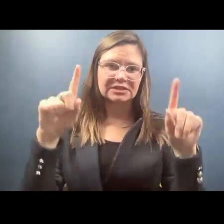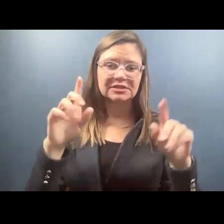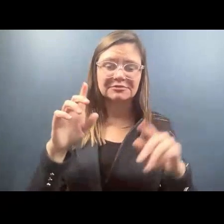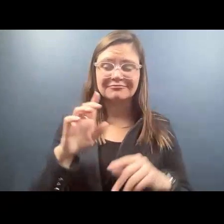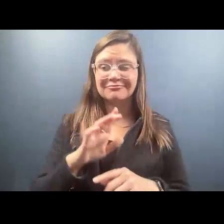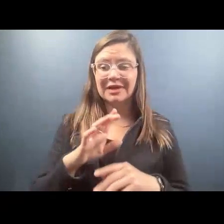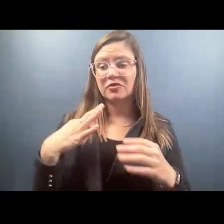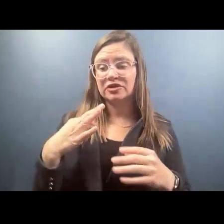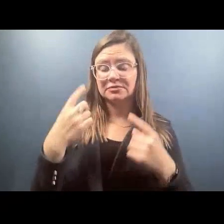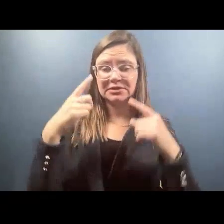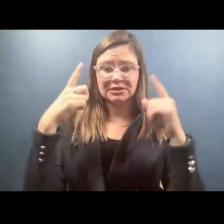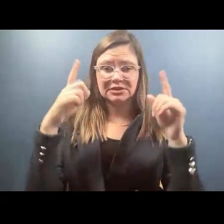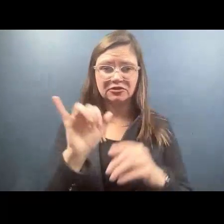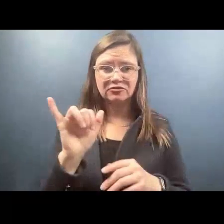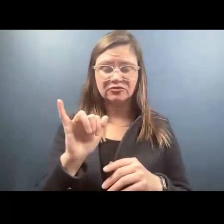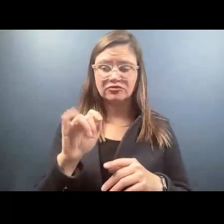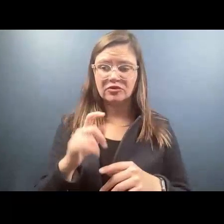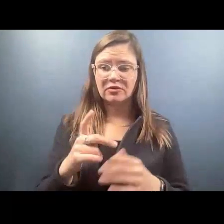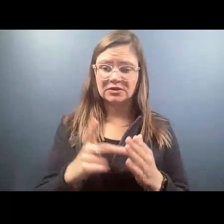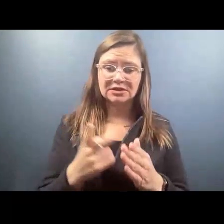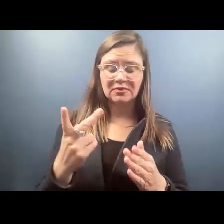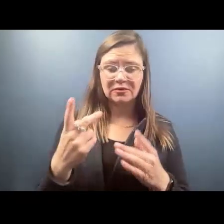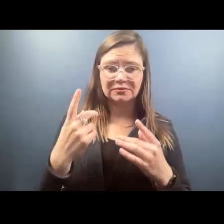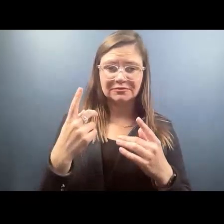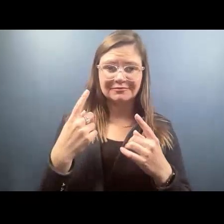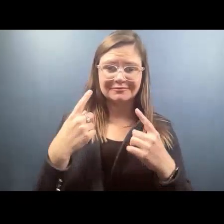So it was a mutual problem, challenge, question.